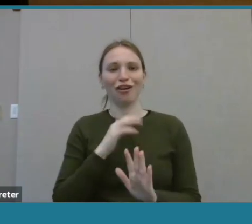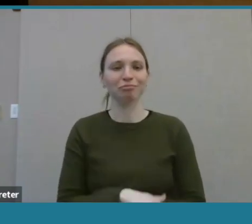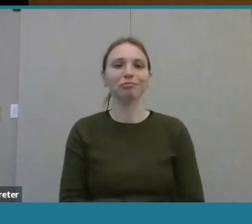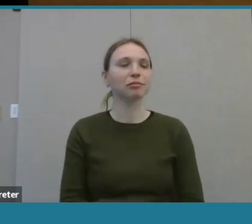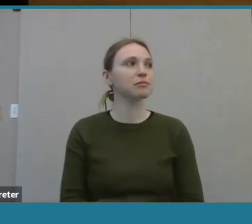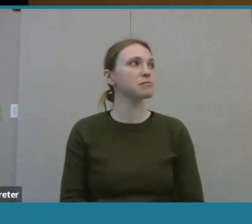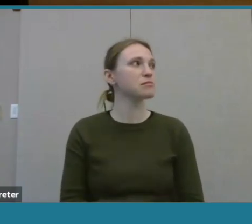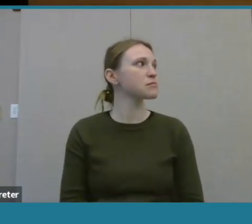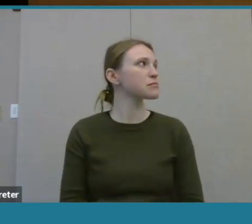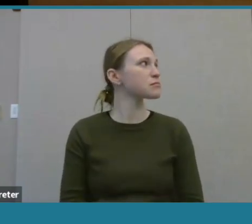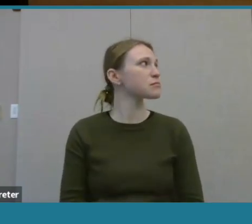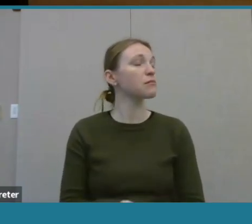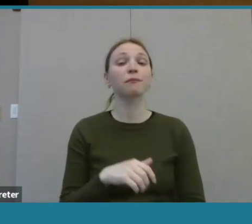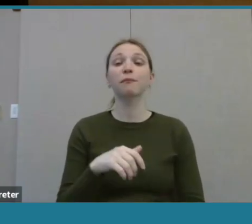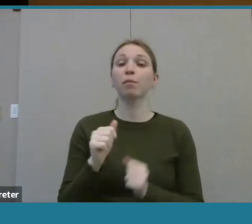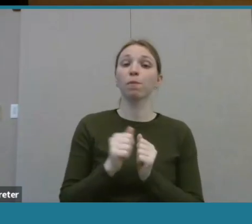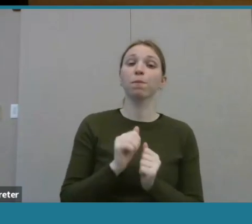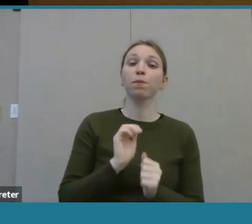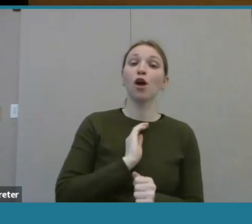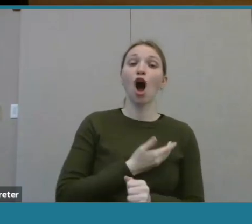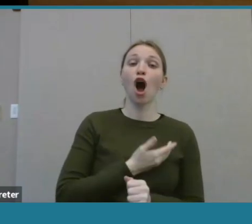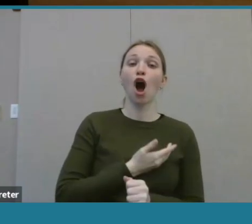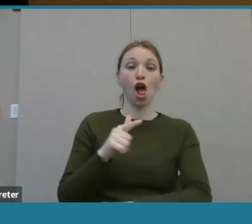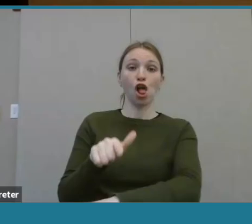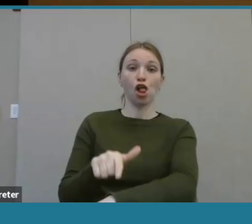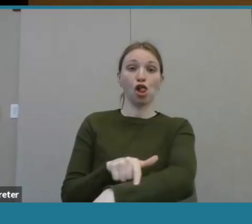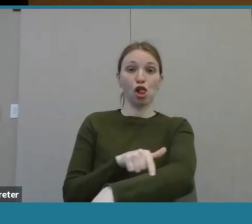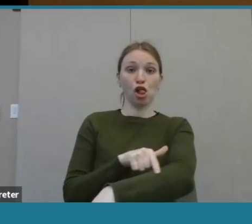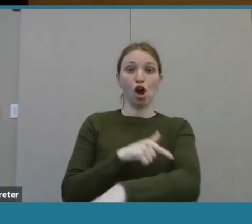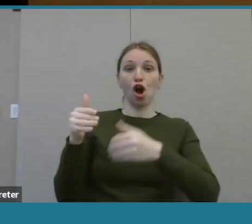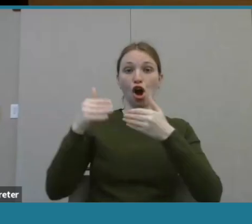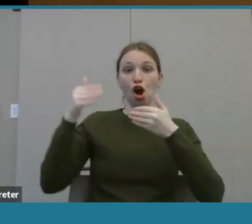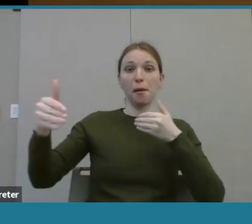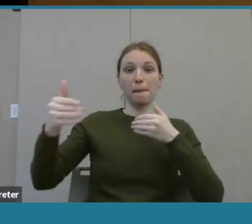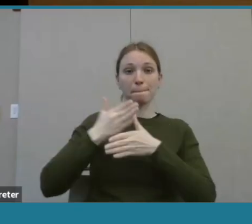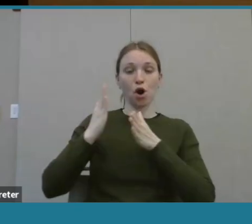So when we had our long-term partners and we had our zoo staff members,